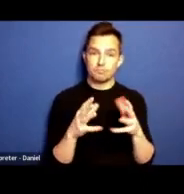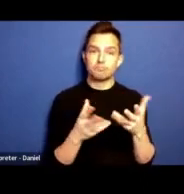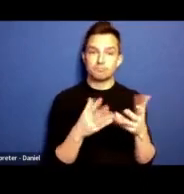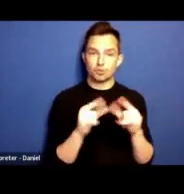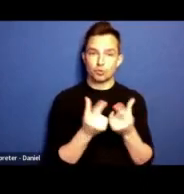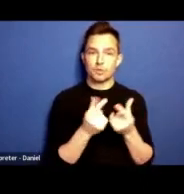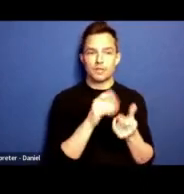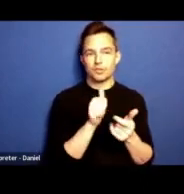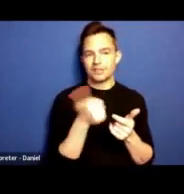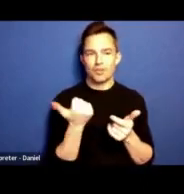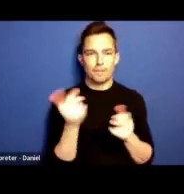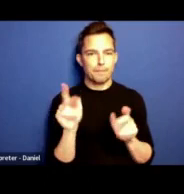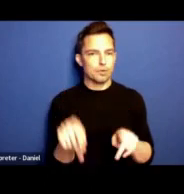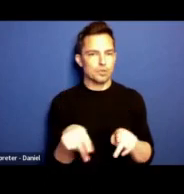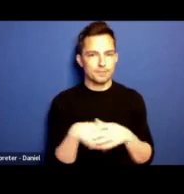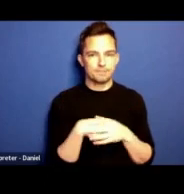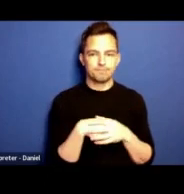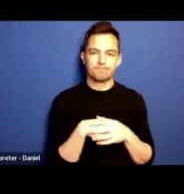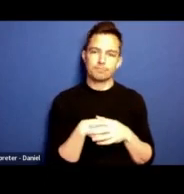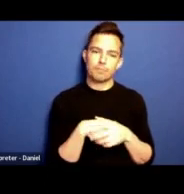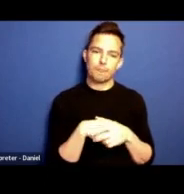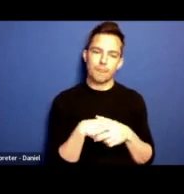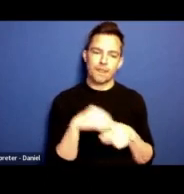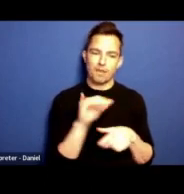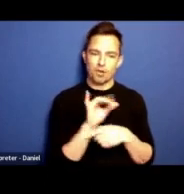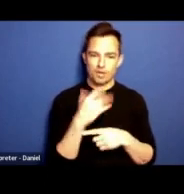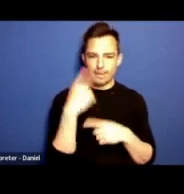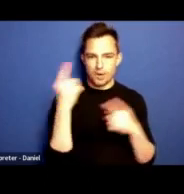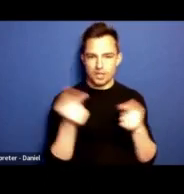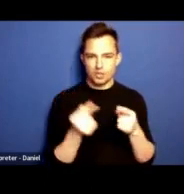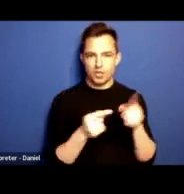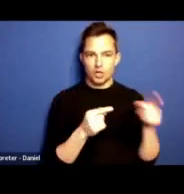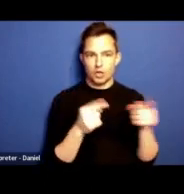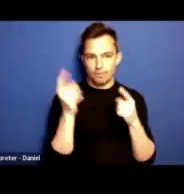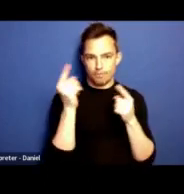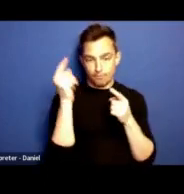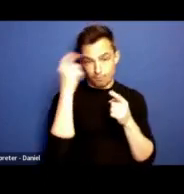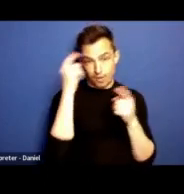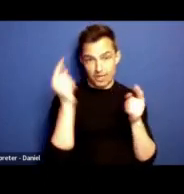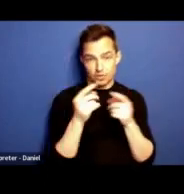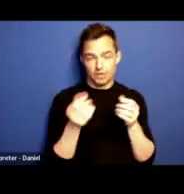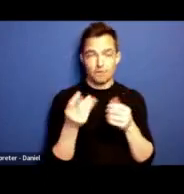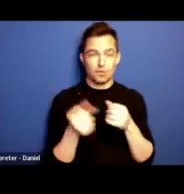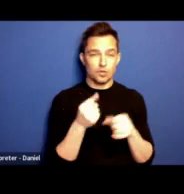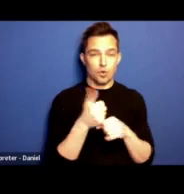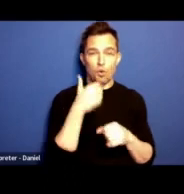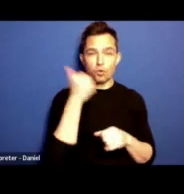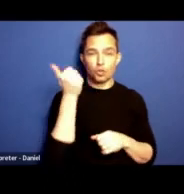person who also had a brain injury, her brain injury was a few years older than mine, she was also an educator, we were a